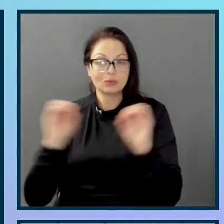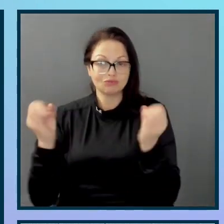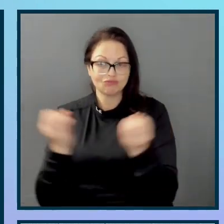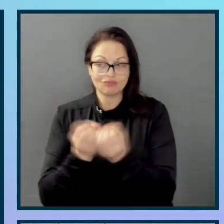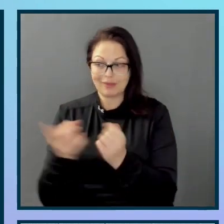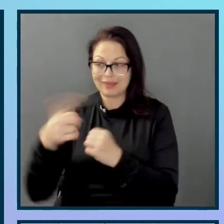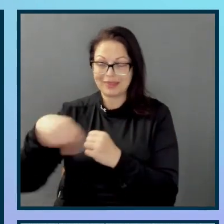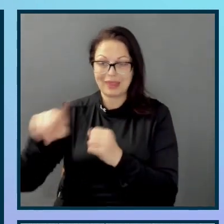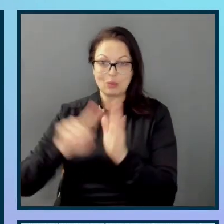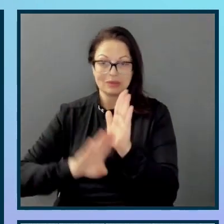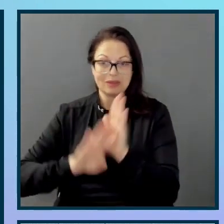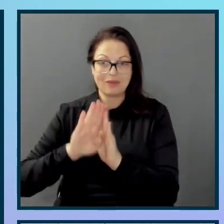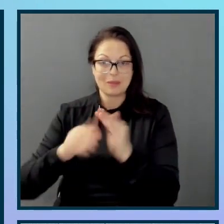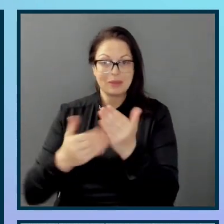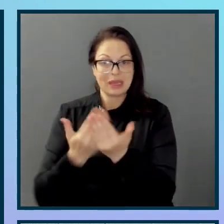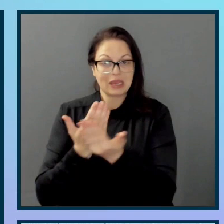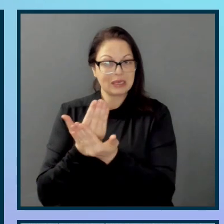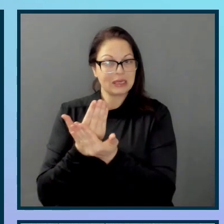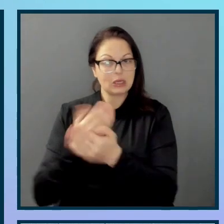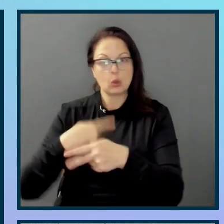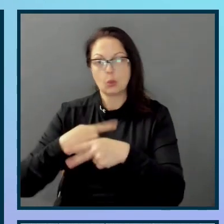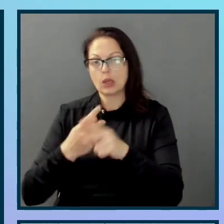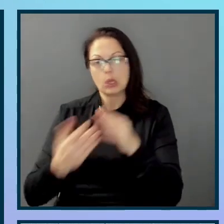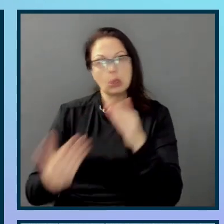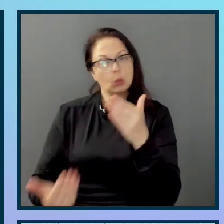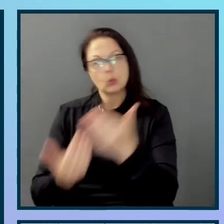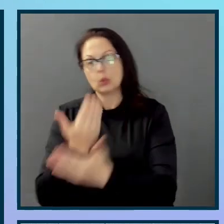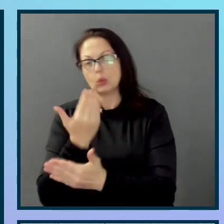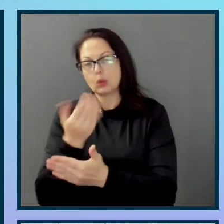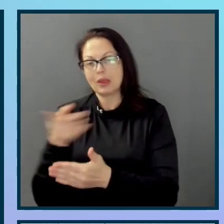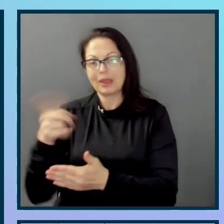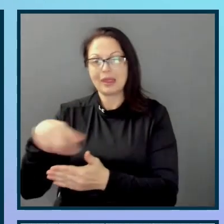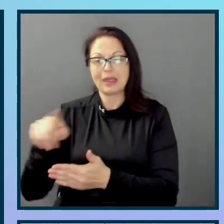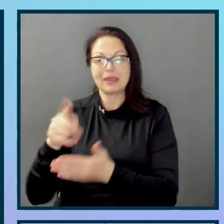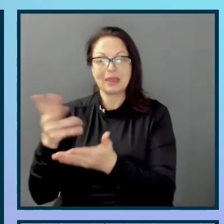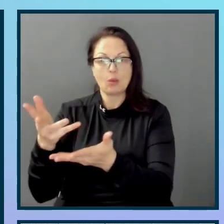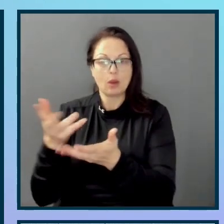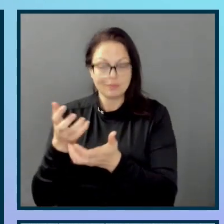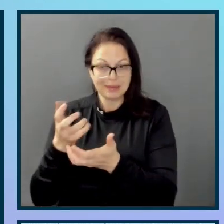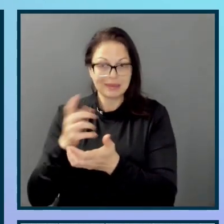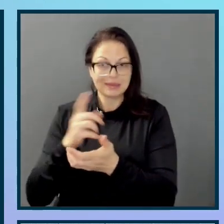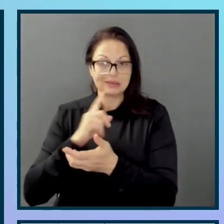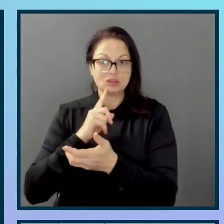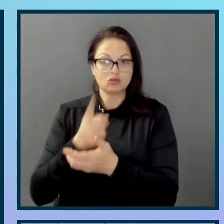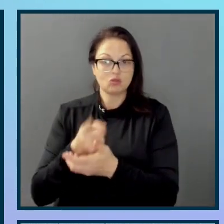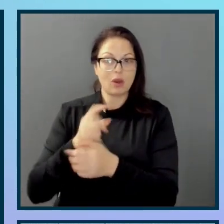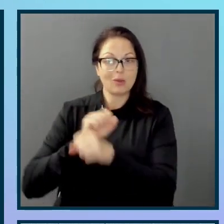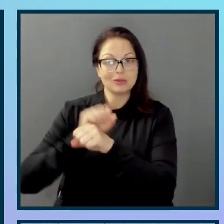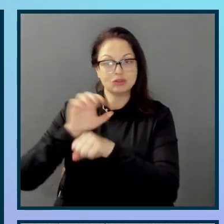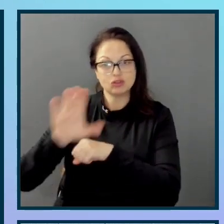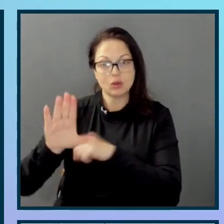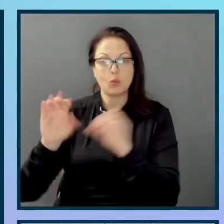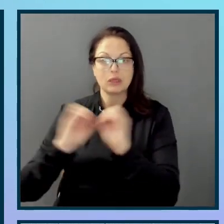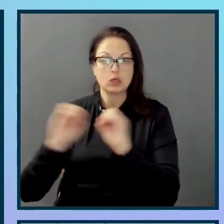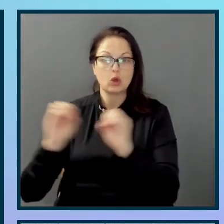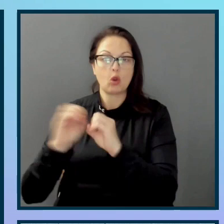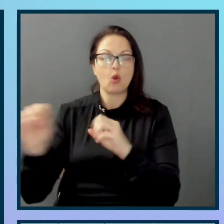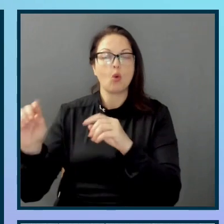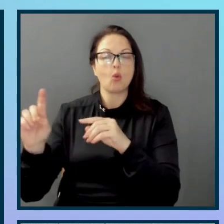So developing it from scratch and they wanted to make sure it was shipped without accessibility defects. So this is the proactive approach we talked about.